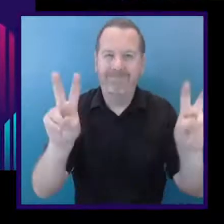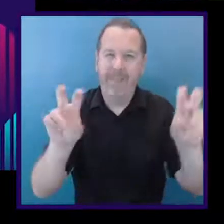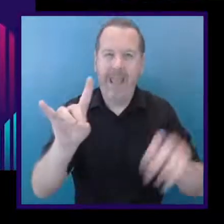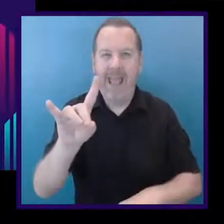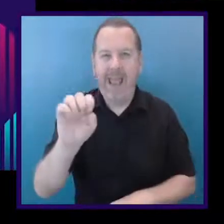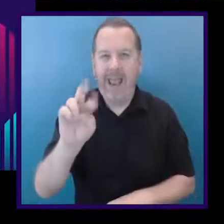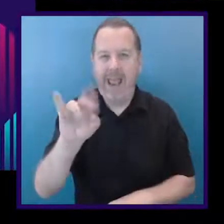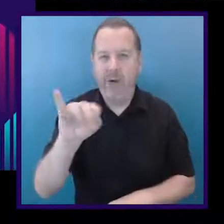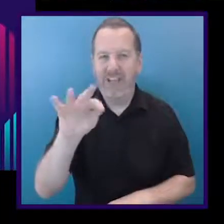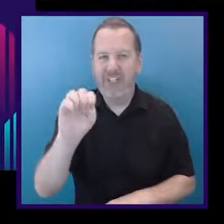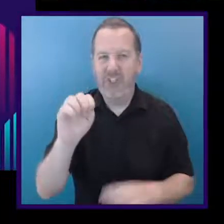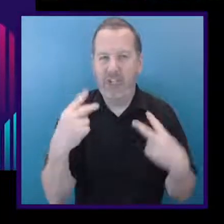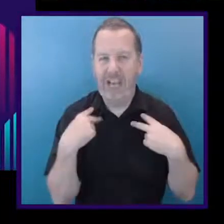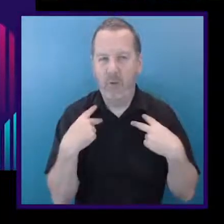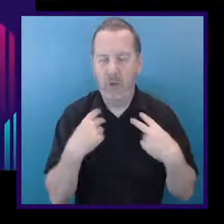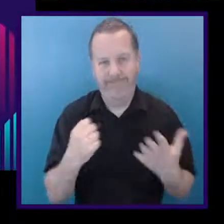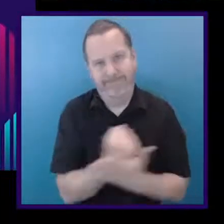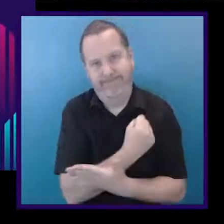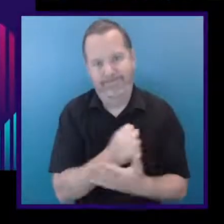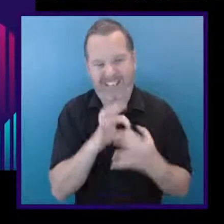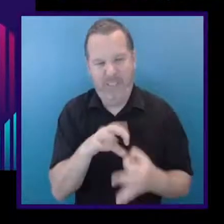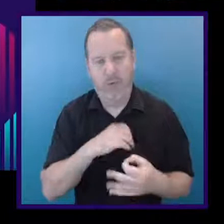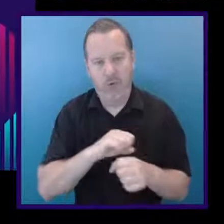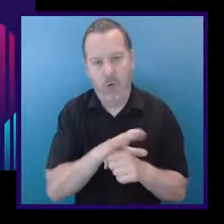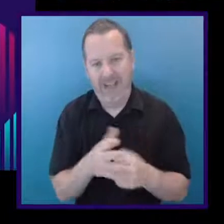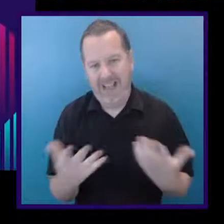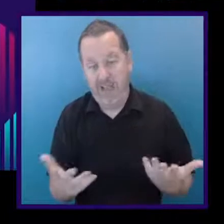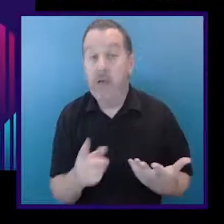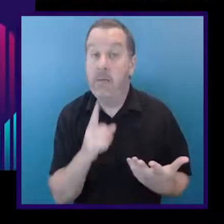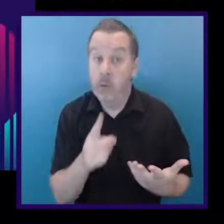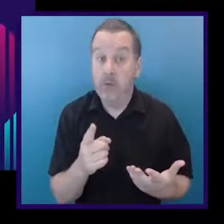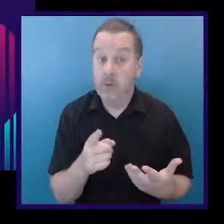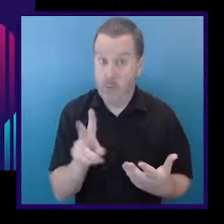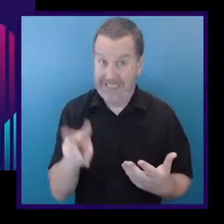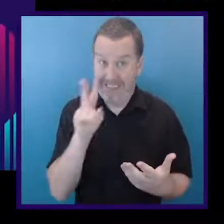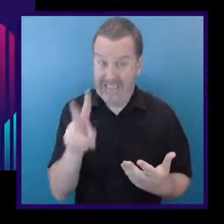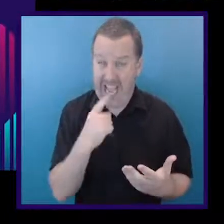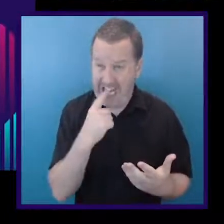But we also saw the grammar or secondary divide being very very stark as key stage for with